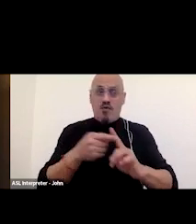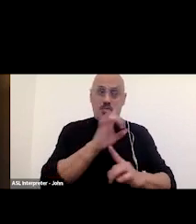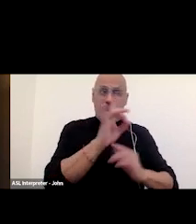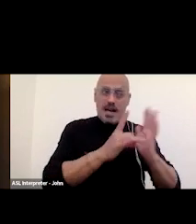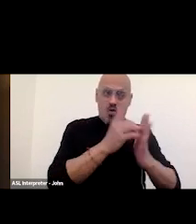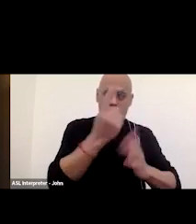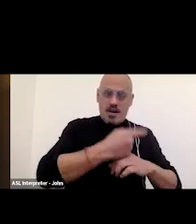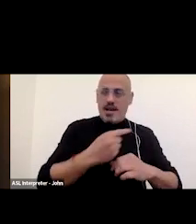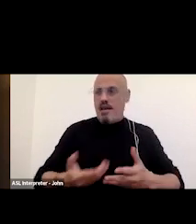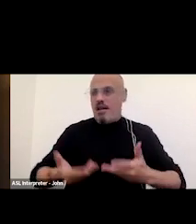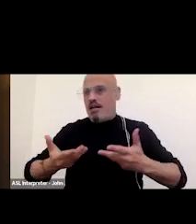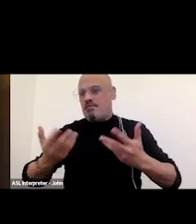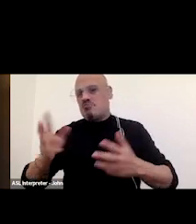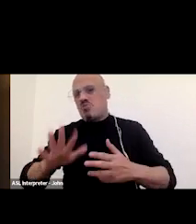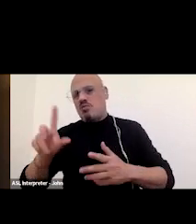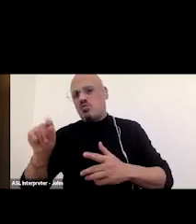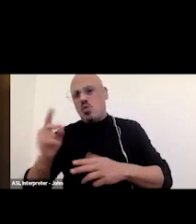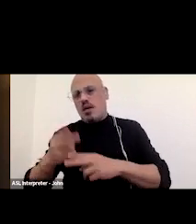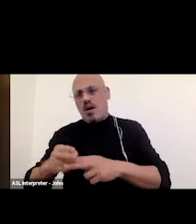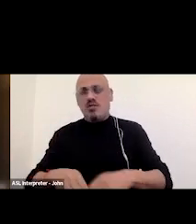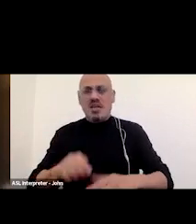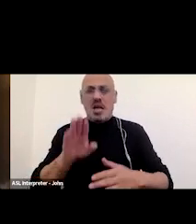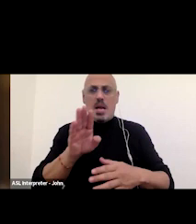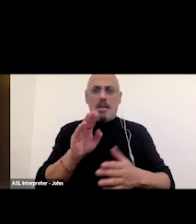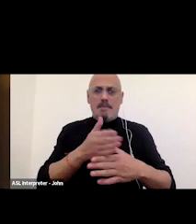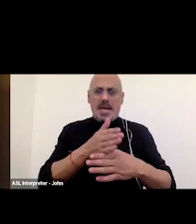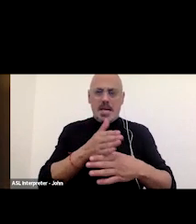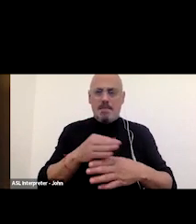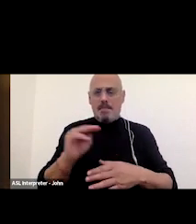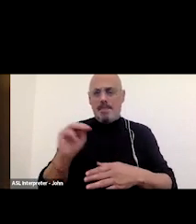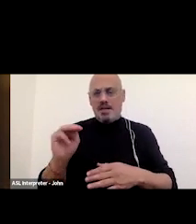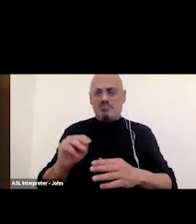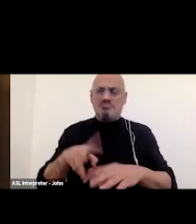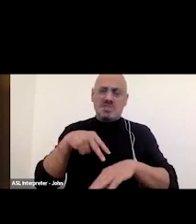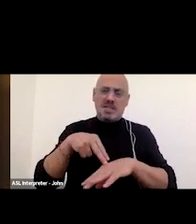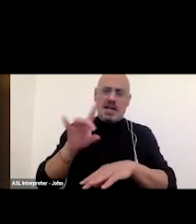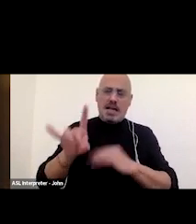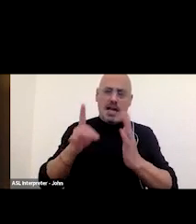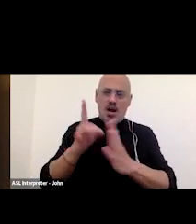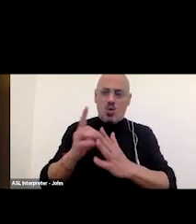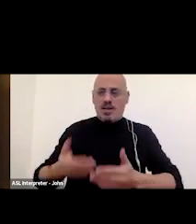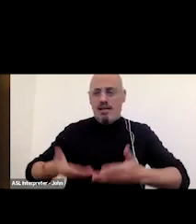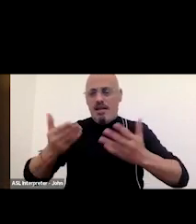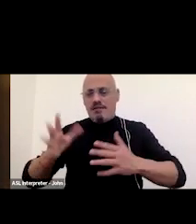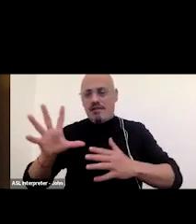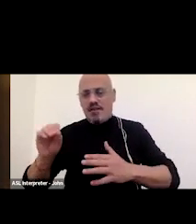and lift up to 20 pounds. Medium, able to stand for eight hours and lift up to 50 pounds.